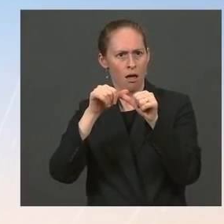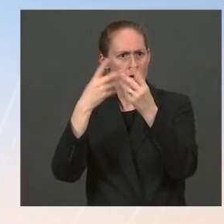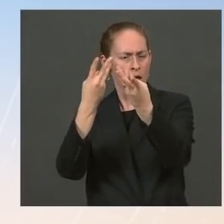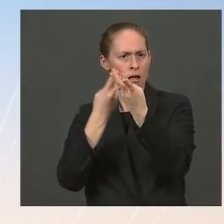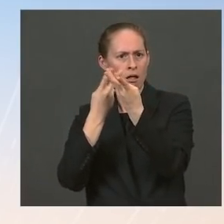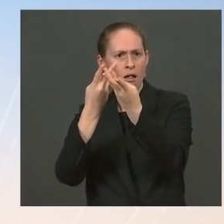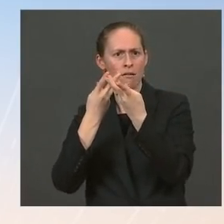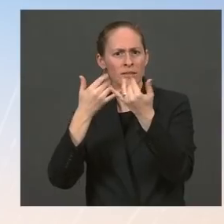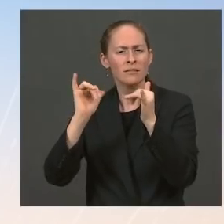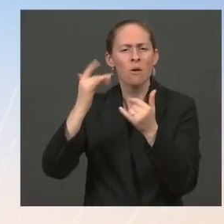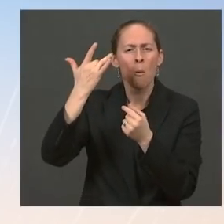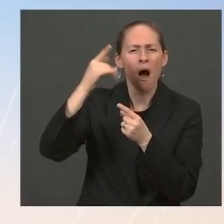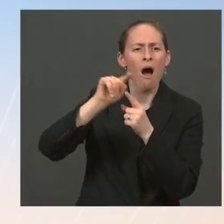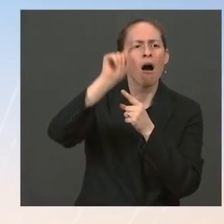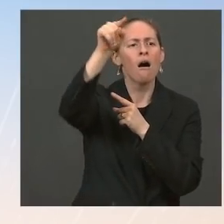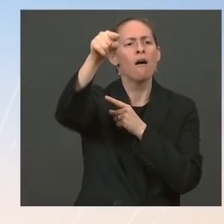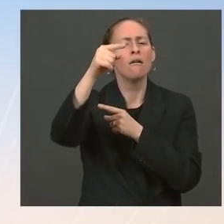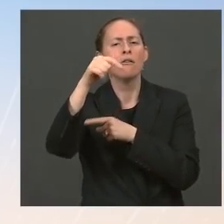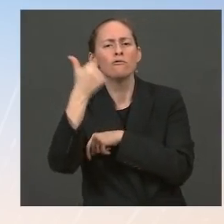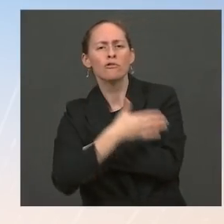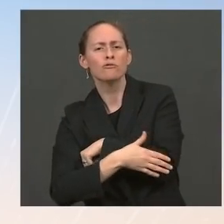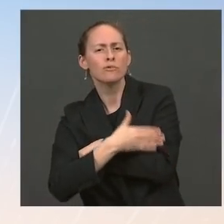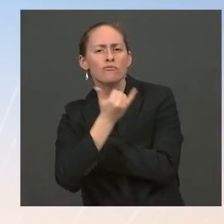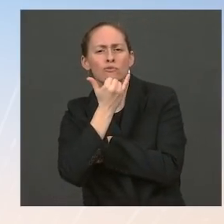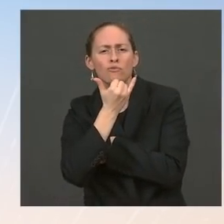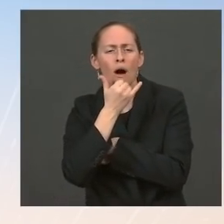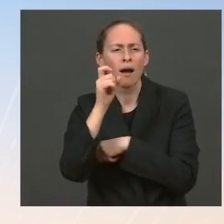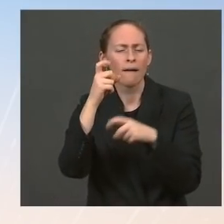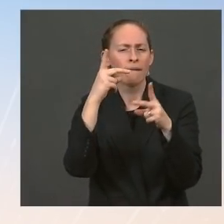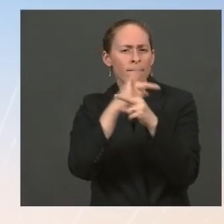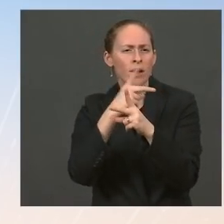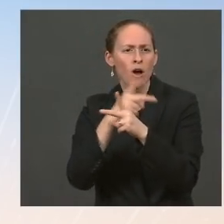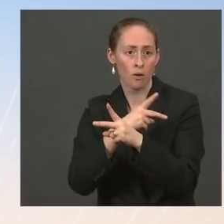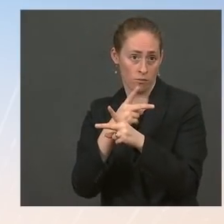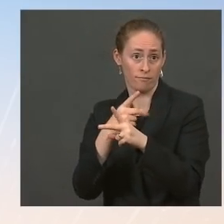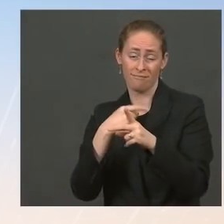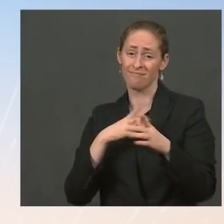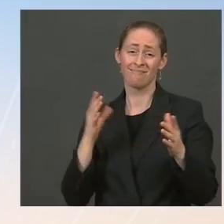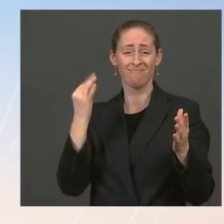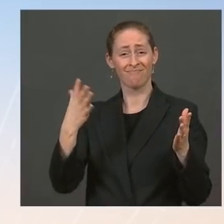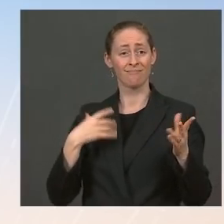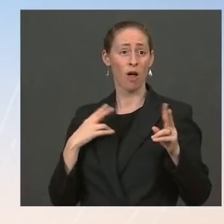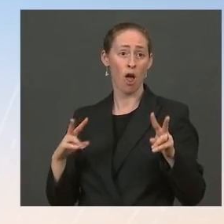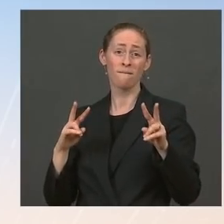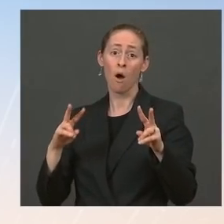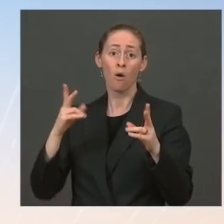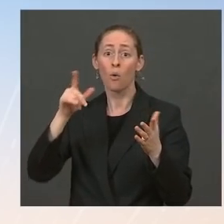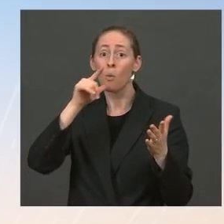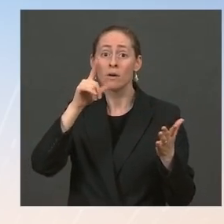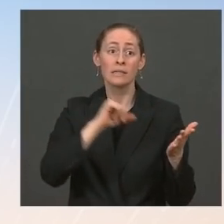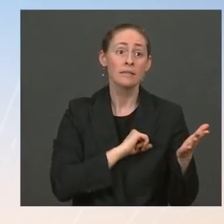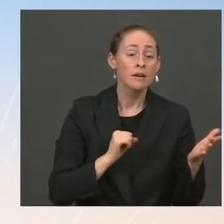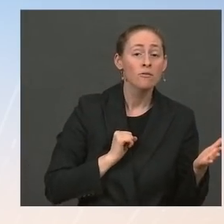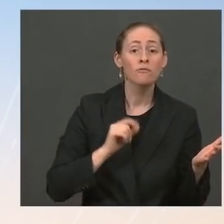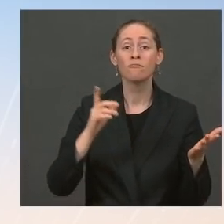And we are eager to work with anyone in the House or Senate -- Democrat or Republican -- who wants to work with us on putting forward --